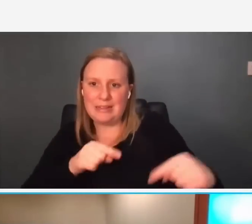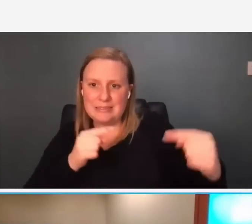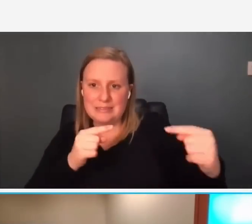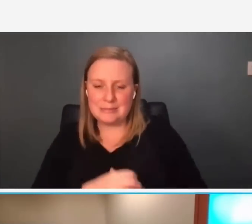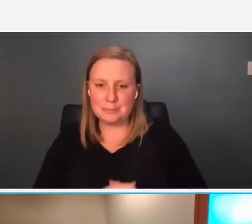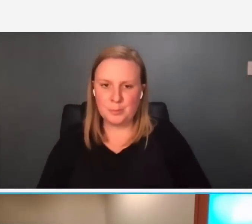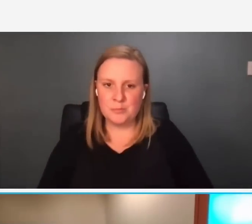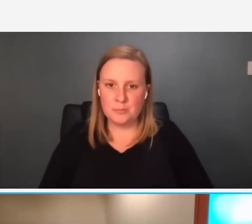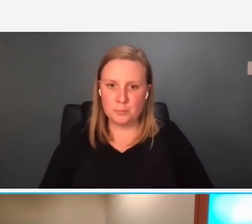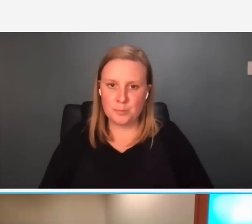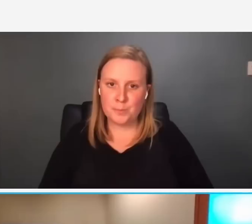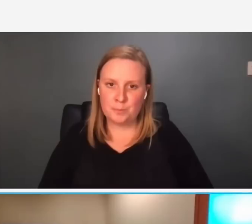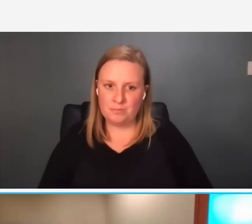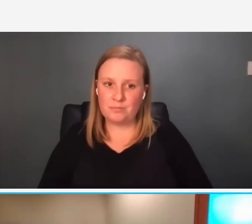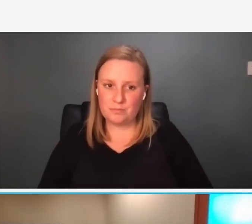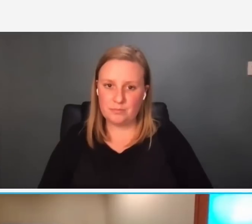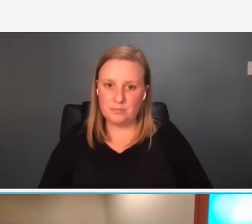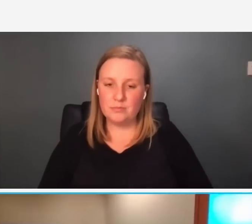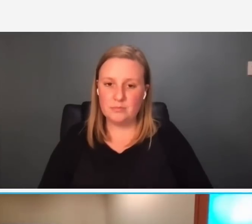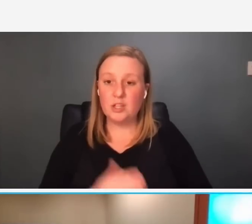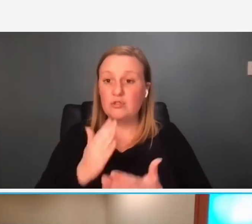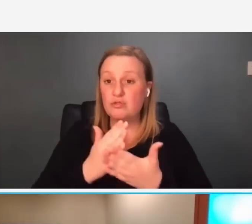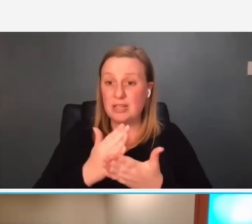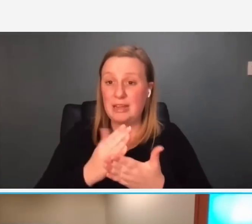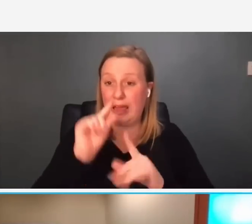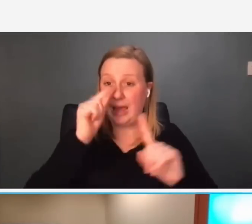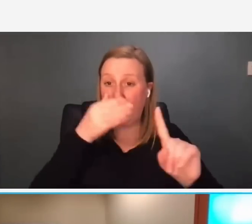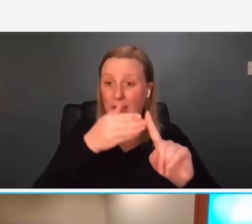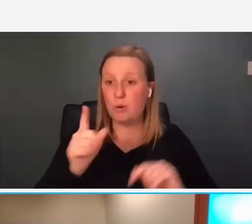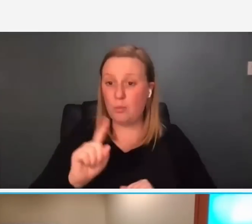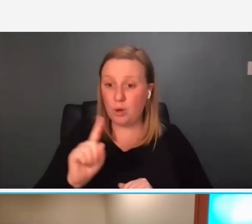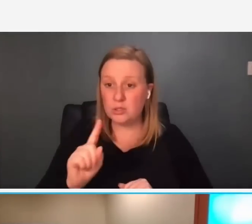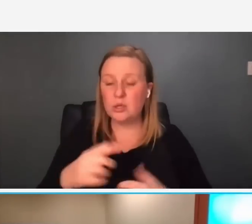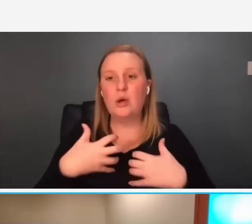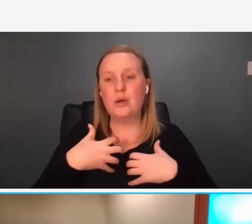Ultimately the aim of the new regulatory model is to strengthen and enhance protections, rights and